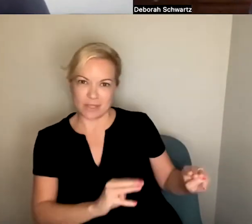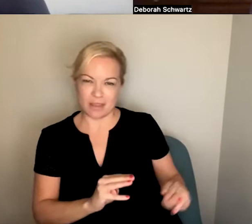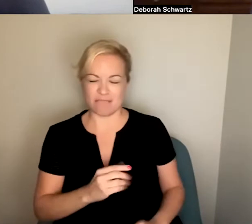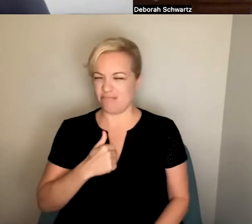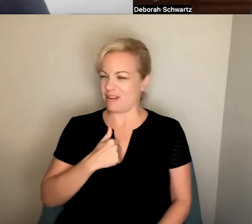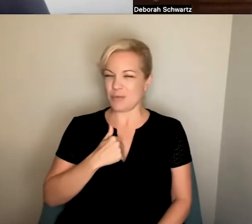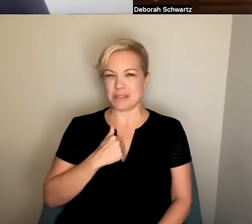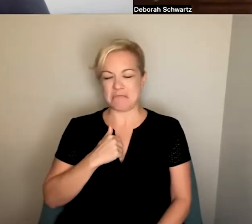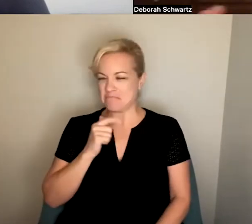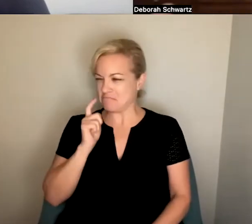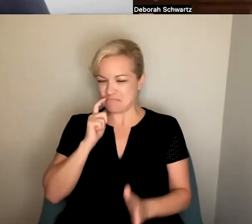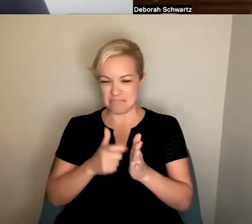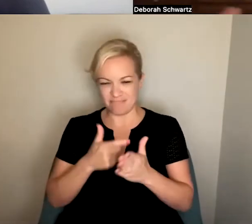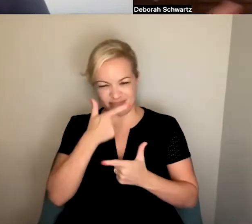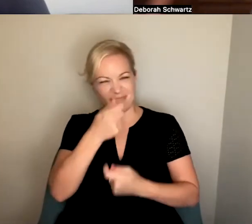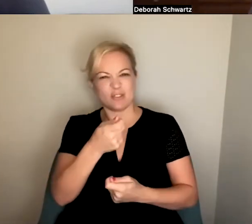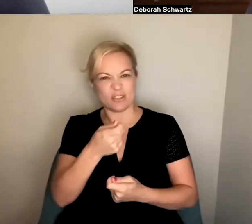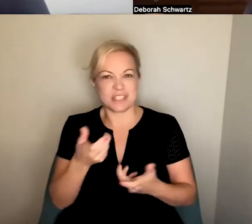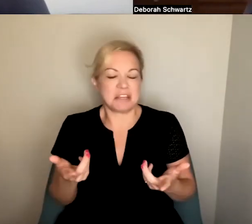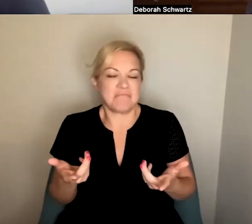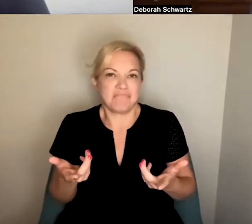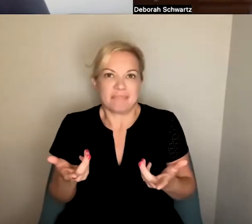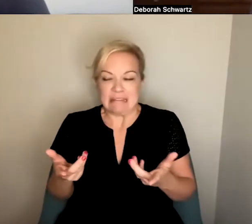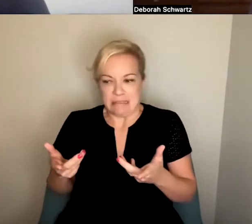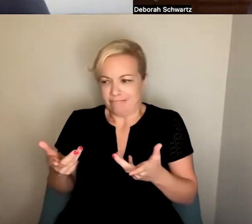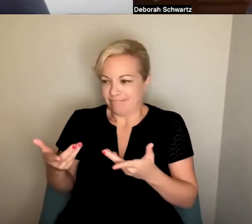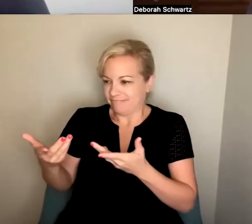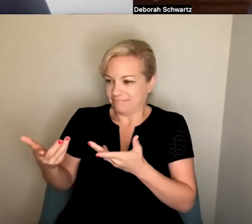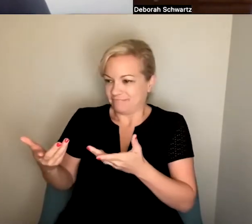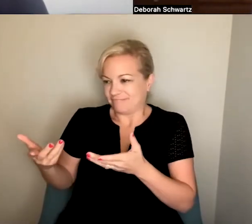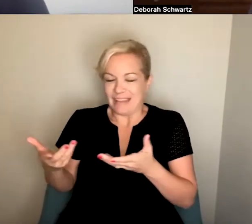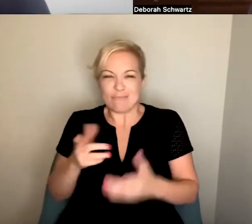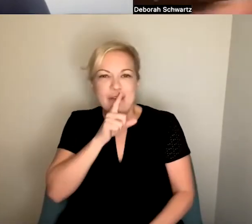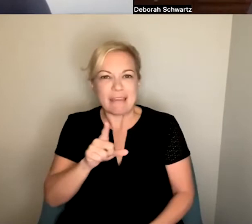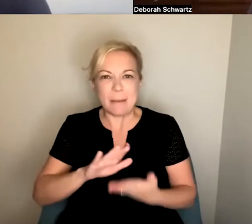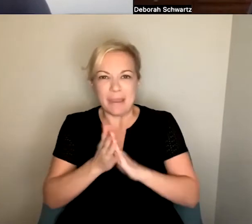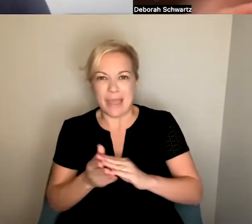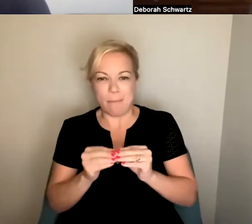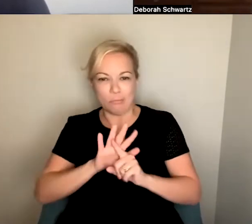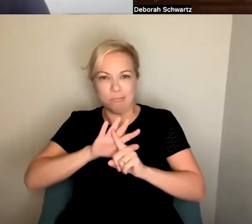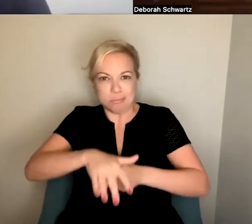that was, it sort of led to its own form of marginalization to have it organized that way.